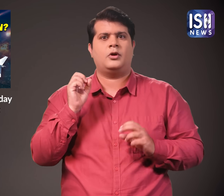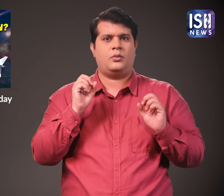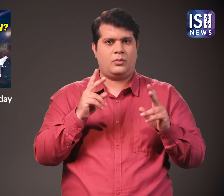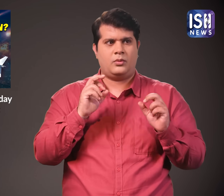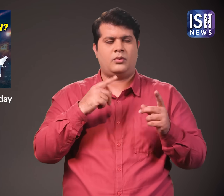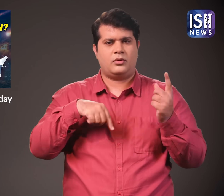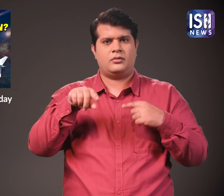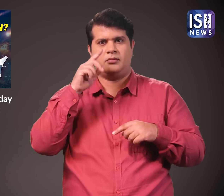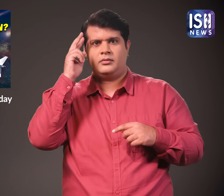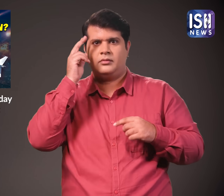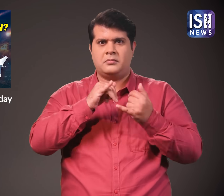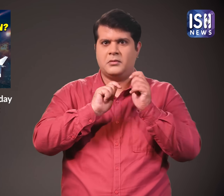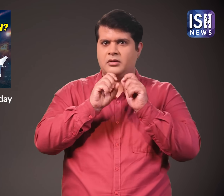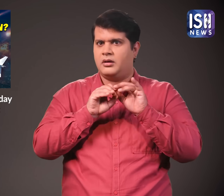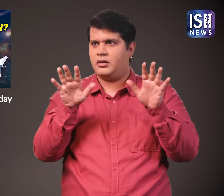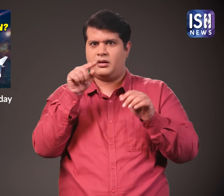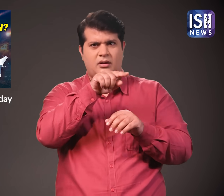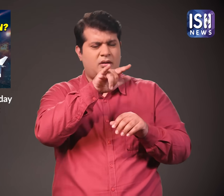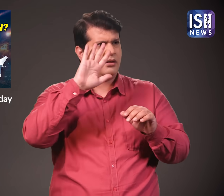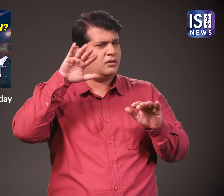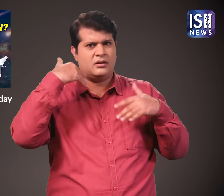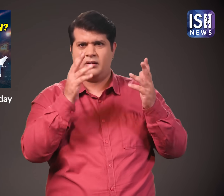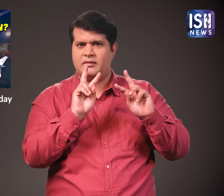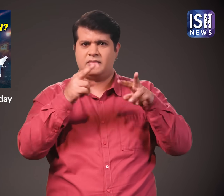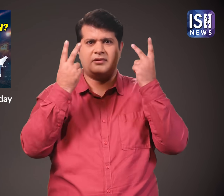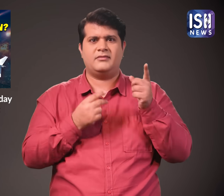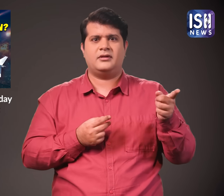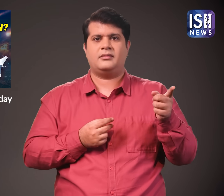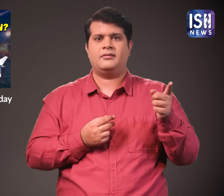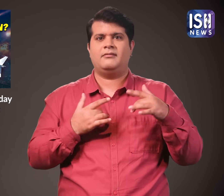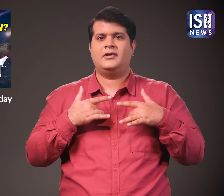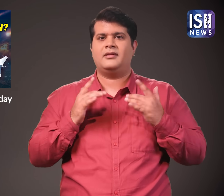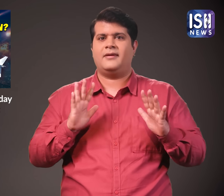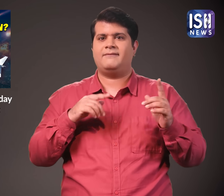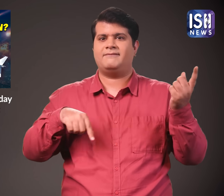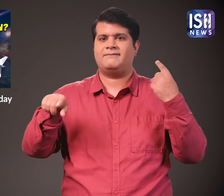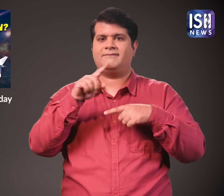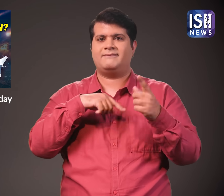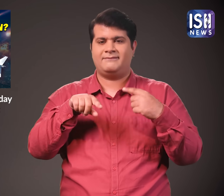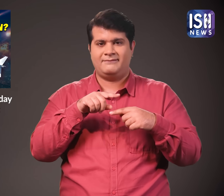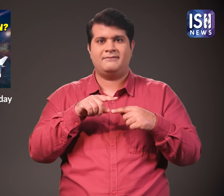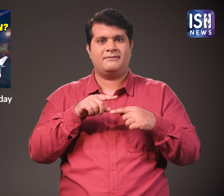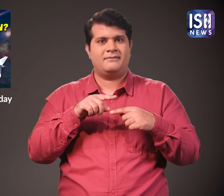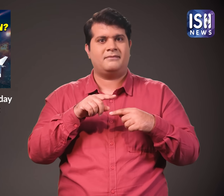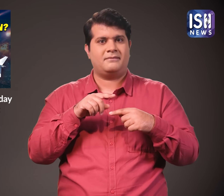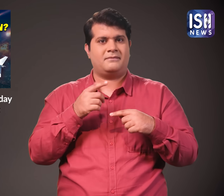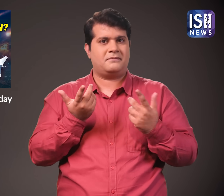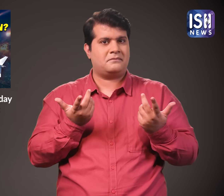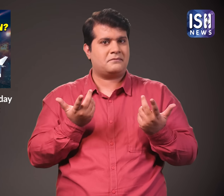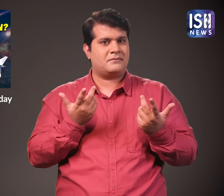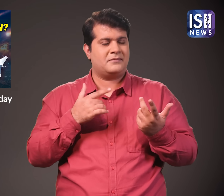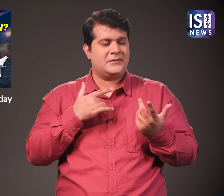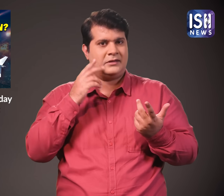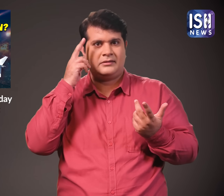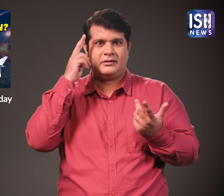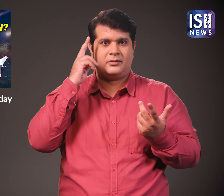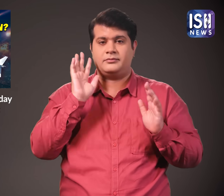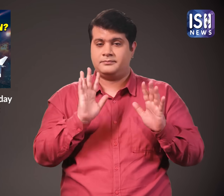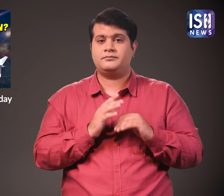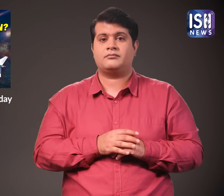However, social media remains highly skeptical about this rare sight.